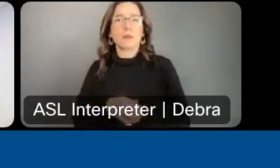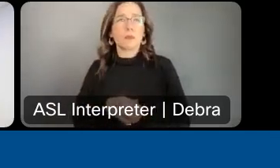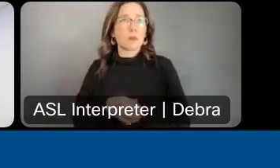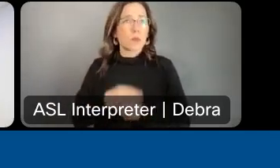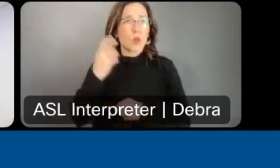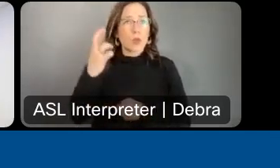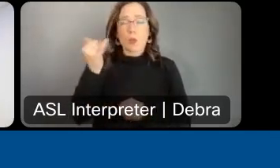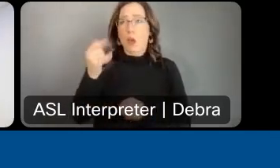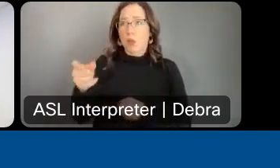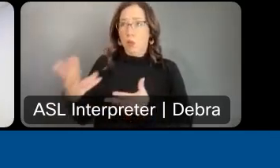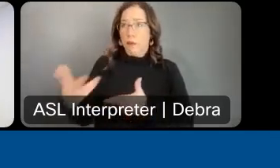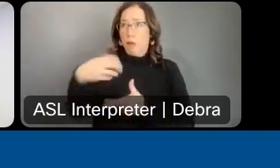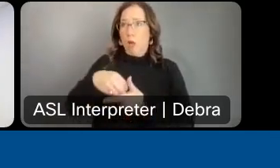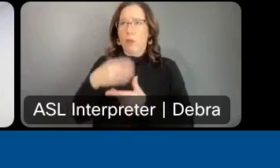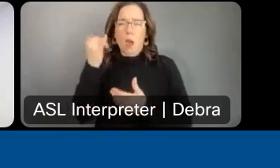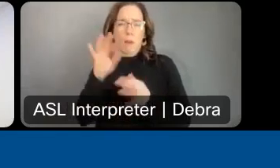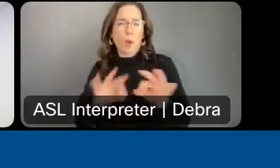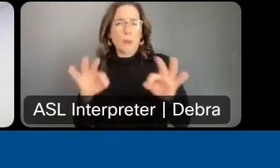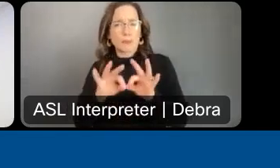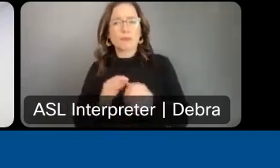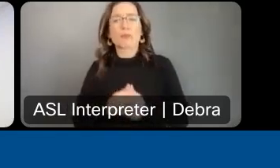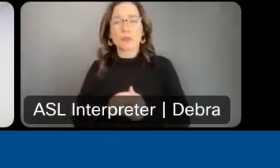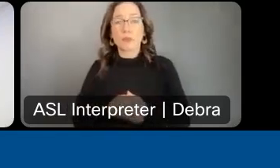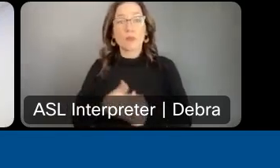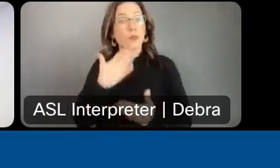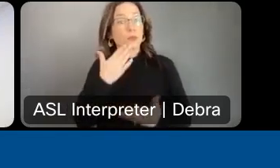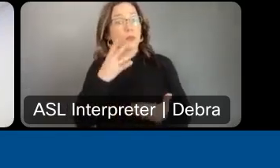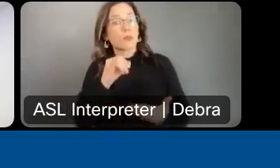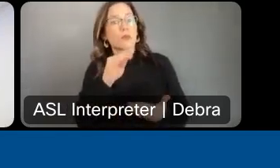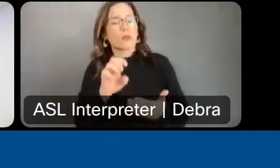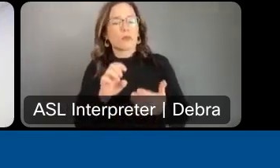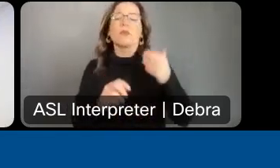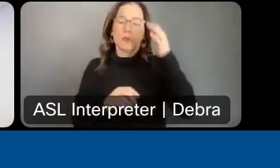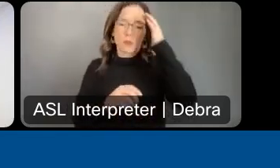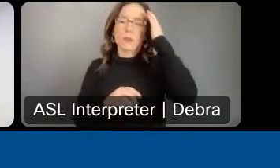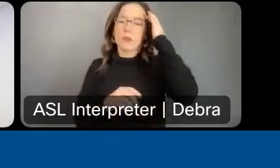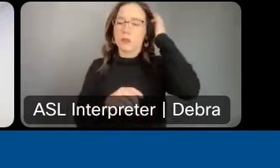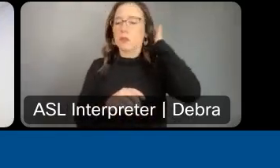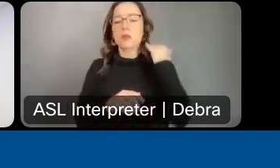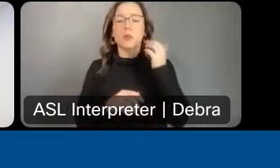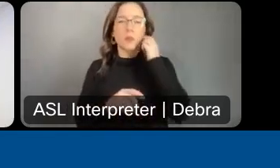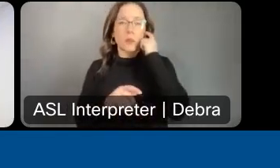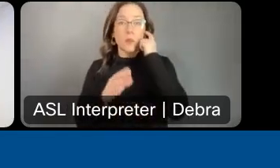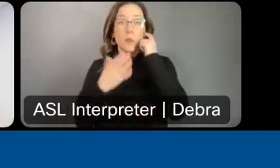you wanted to be involved with this. Why is that important? Thank you, Joe. I do want to thank both Joe and Tim.